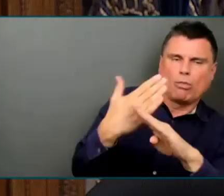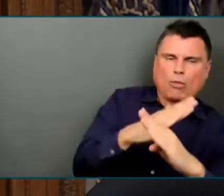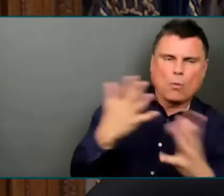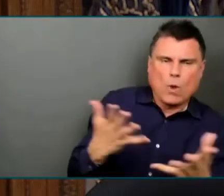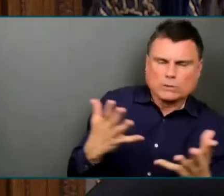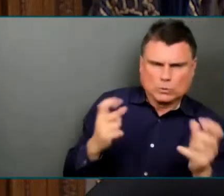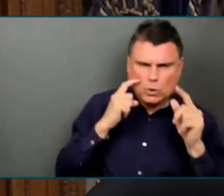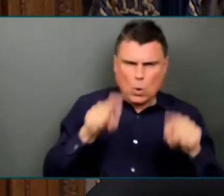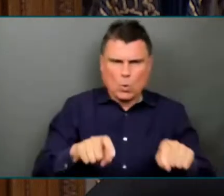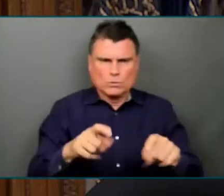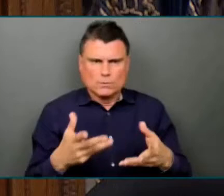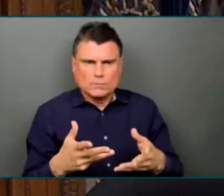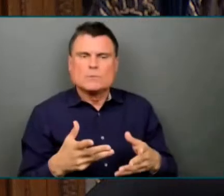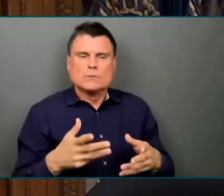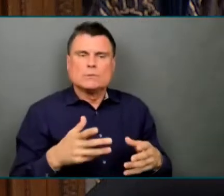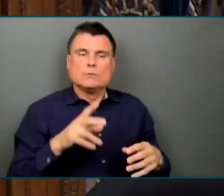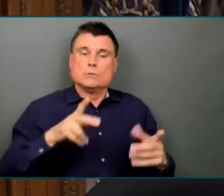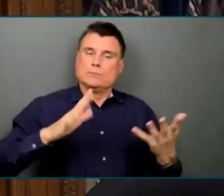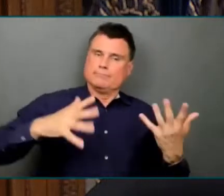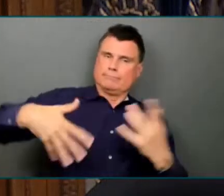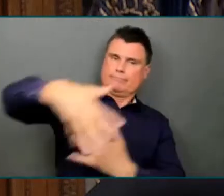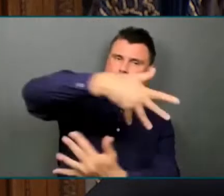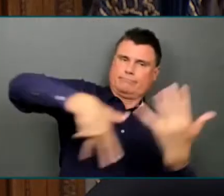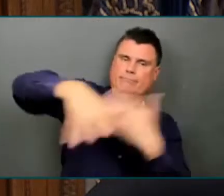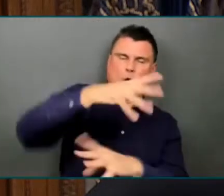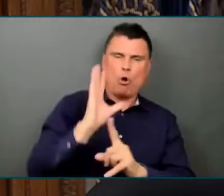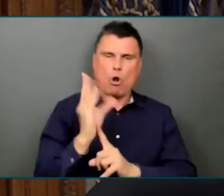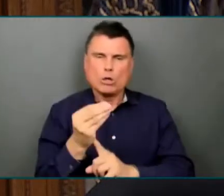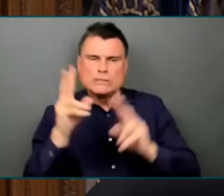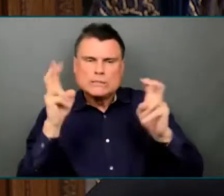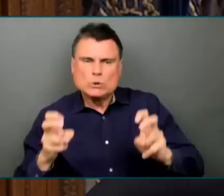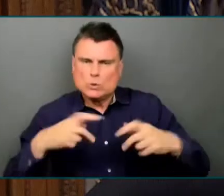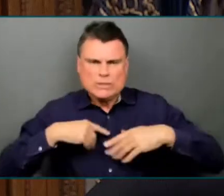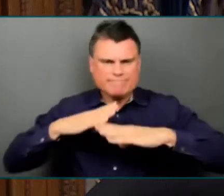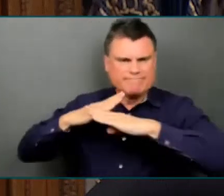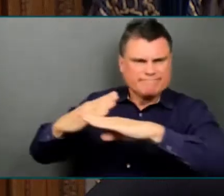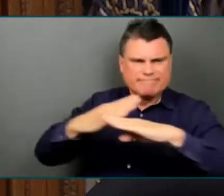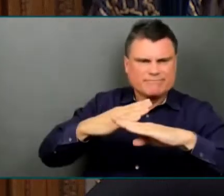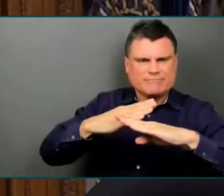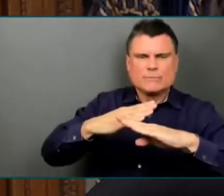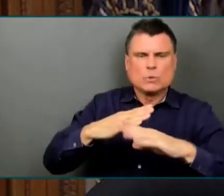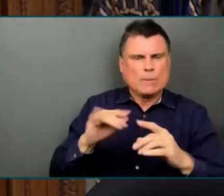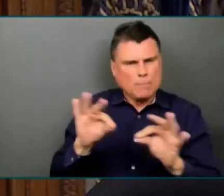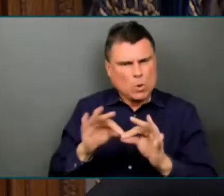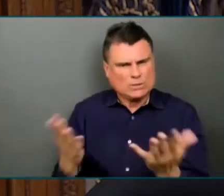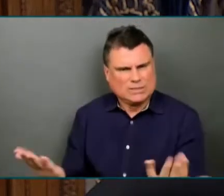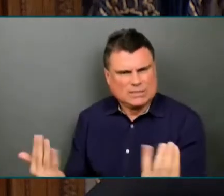developing a comprehensive accessibility plan, outlining opportunity across all ministries